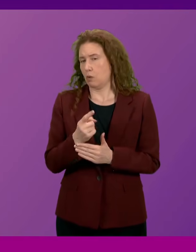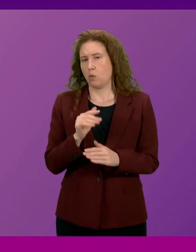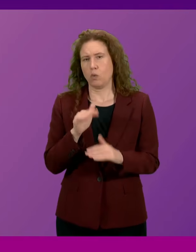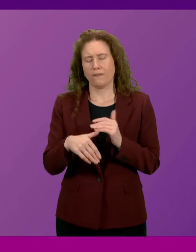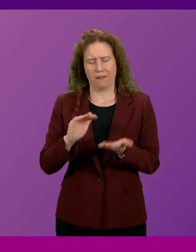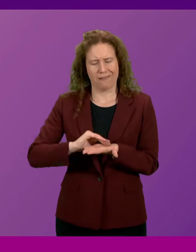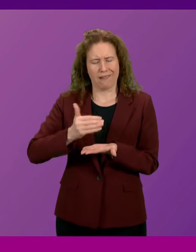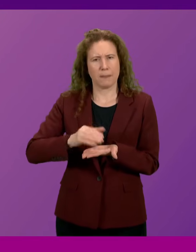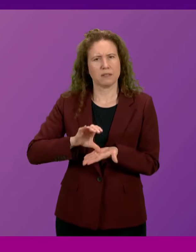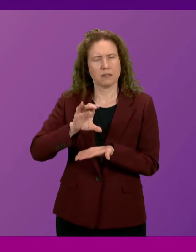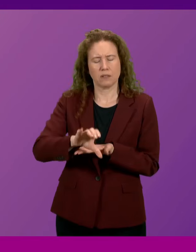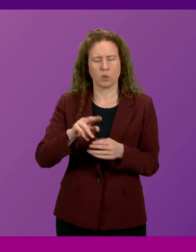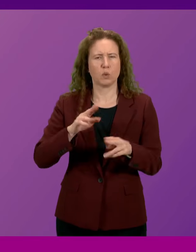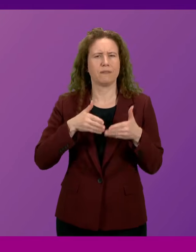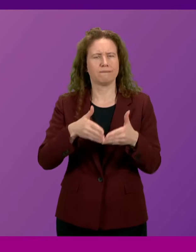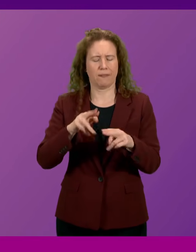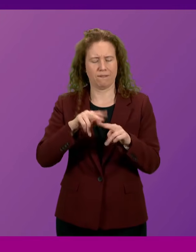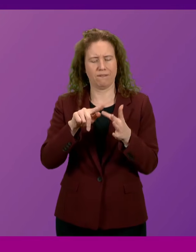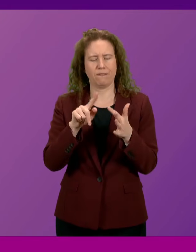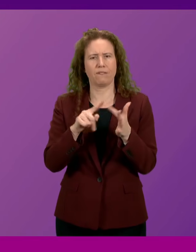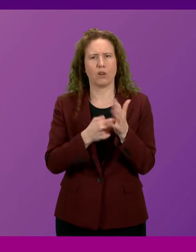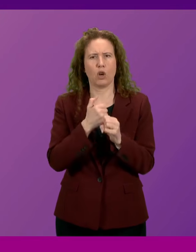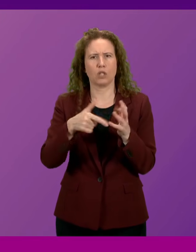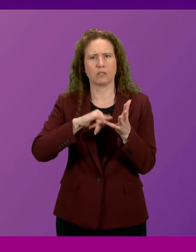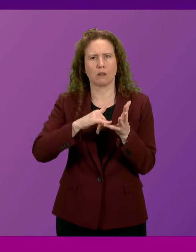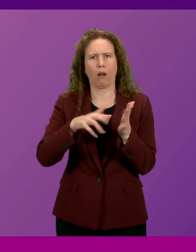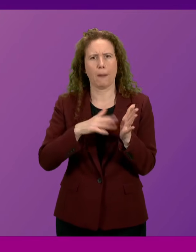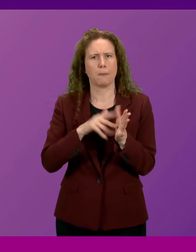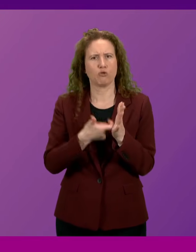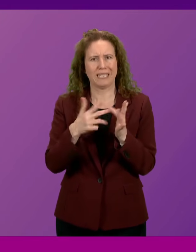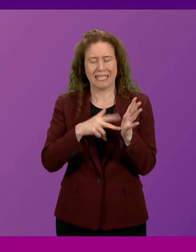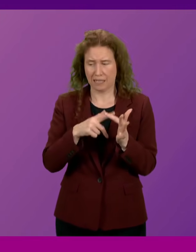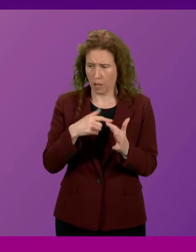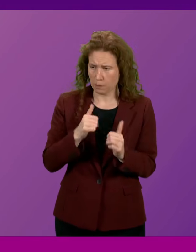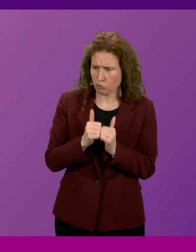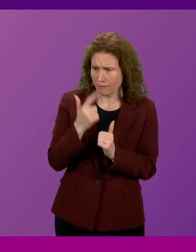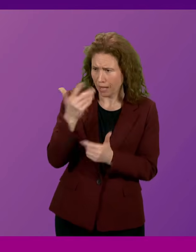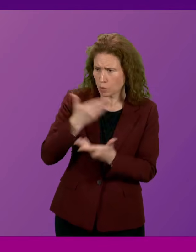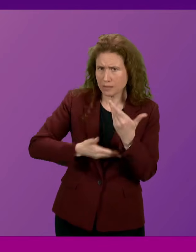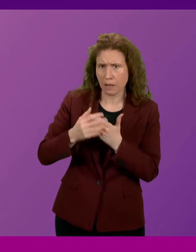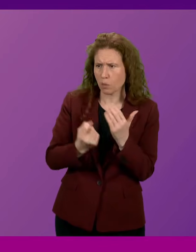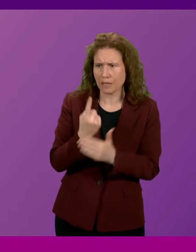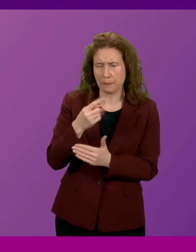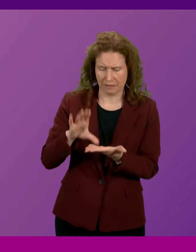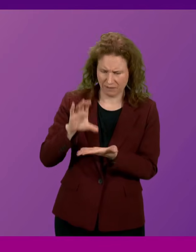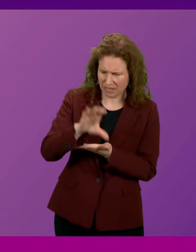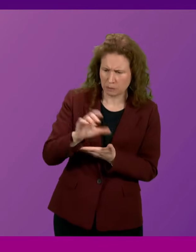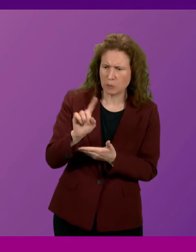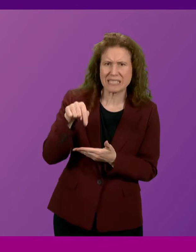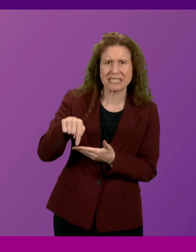investment to Ferguson Marine. I would be grateful if the First Minister could provide an update on that capital investment, which was proposed by